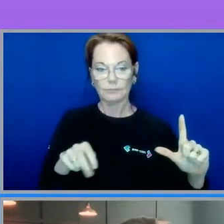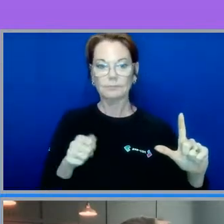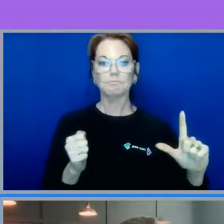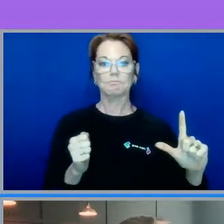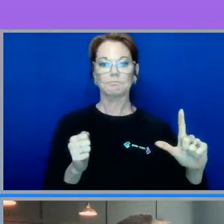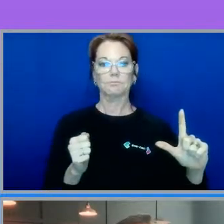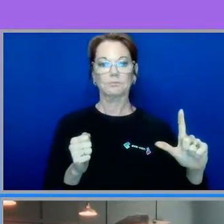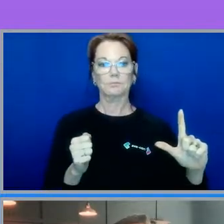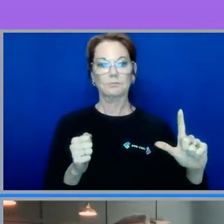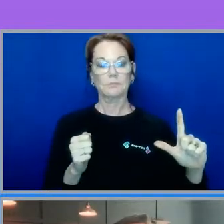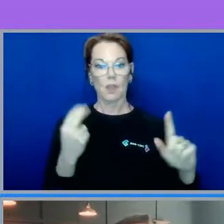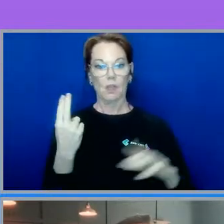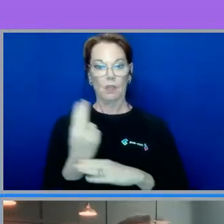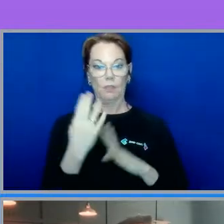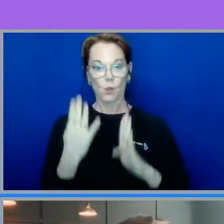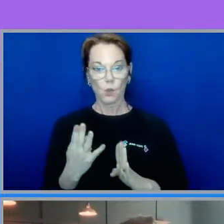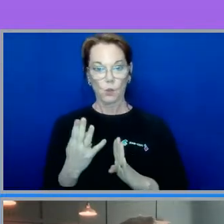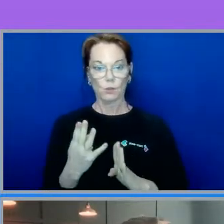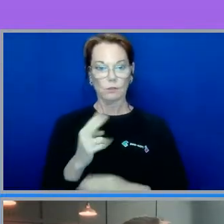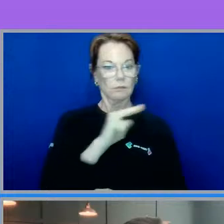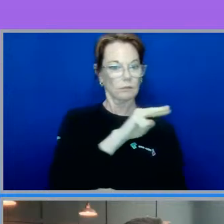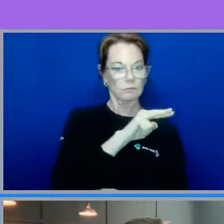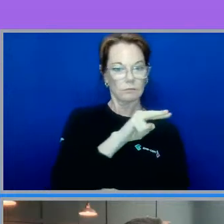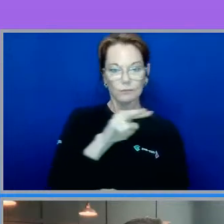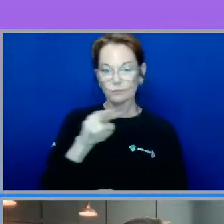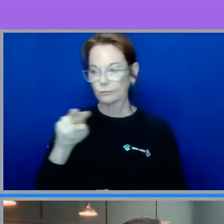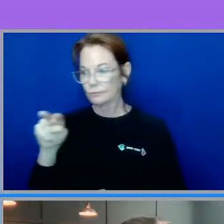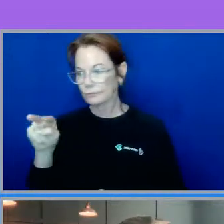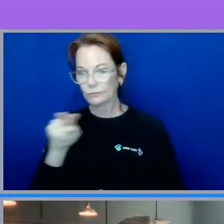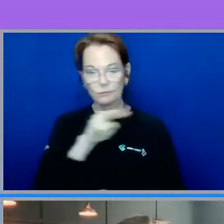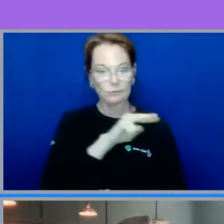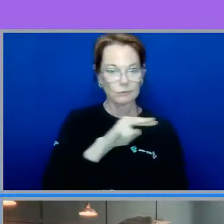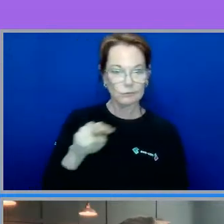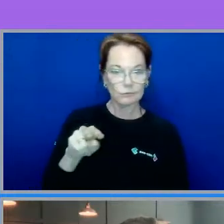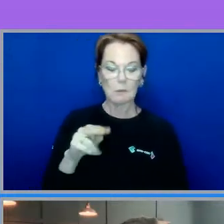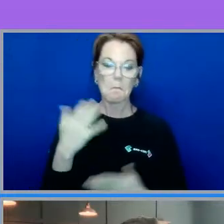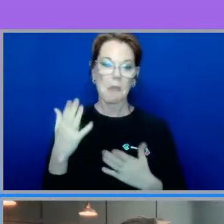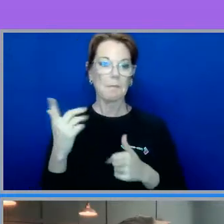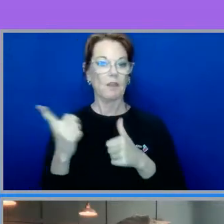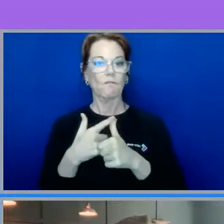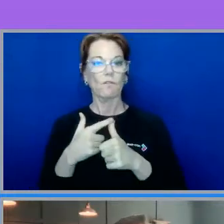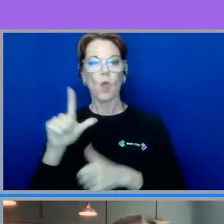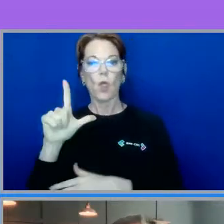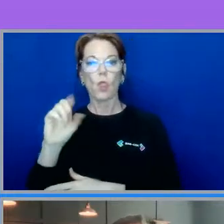the user would read across. We might hear that popular scanning pattern. They might read the logo in the top bar, followed by